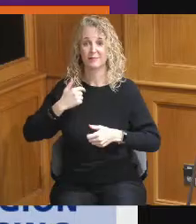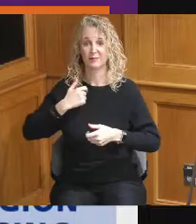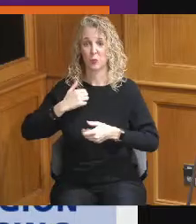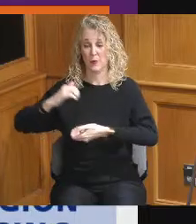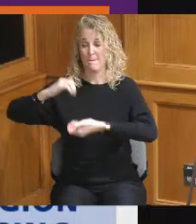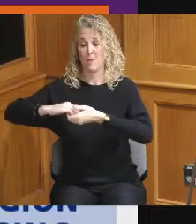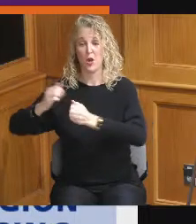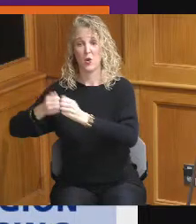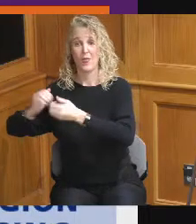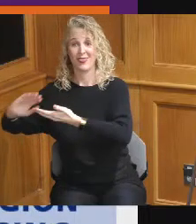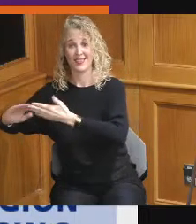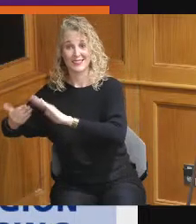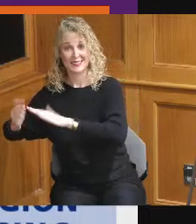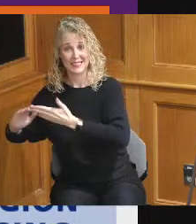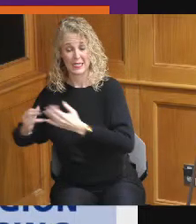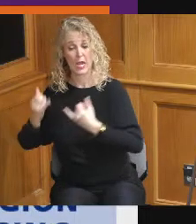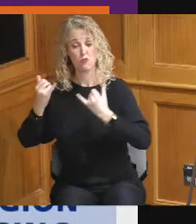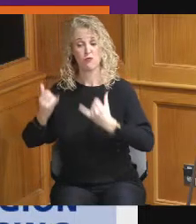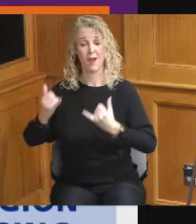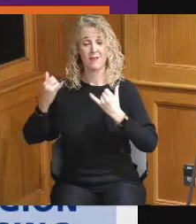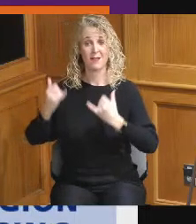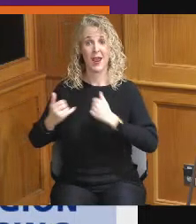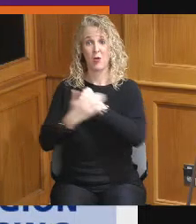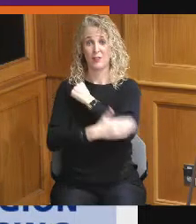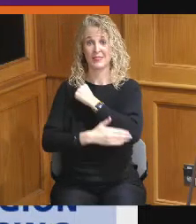but we are starting a conversation with the count with the County Administration about how to do